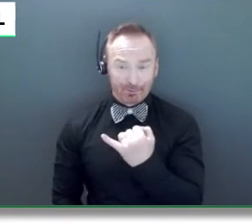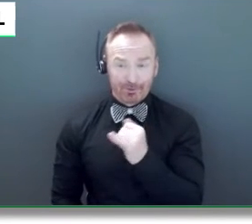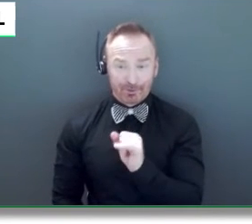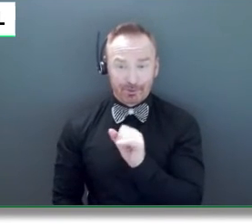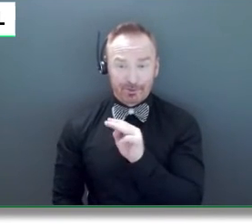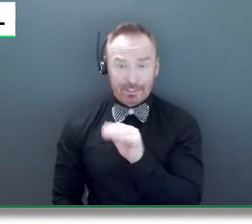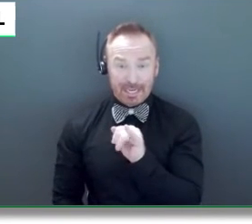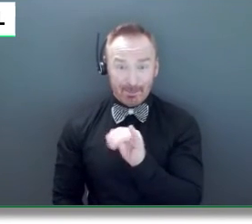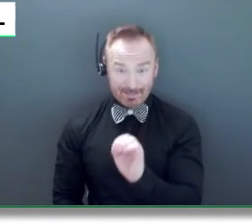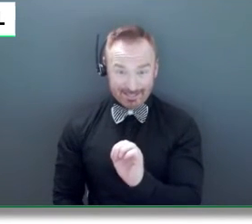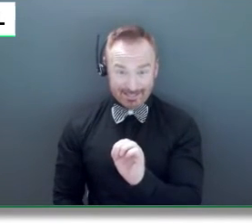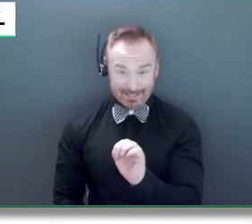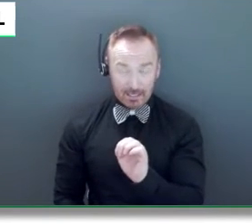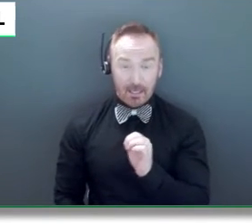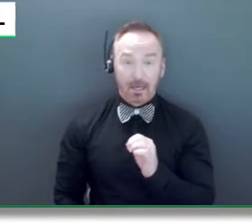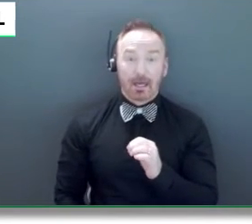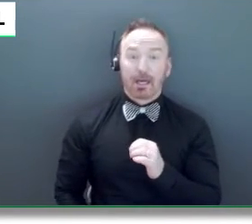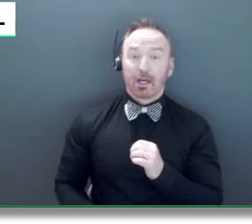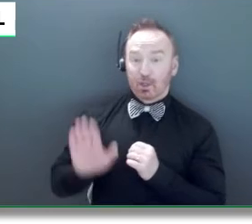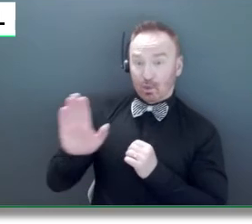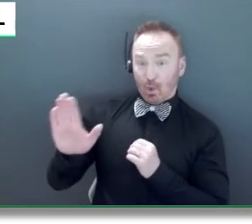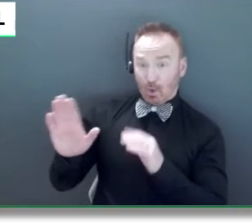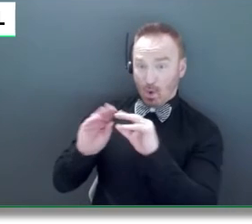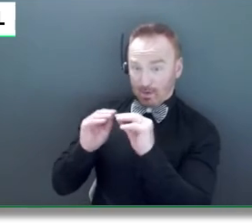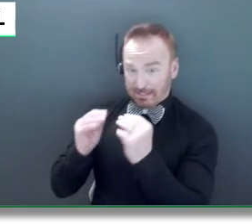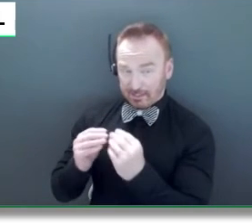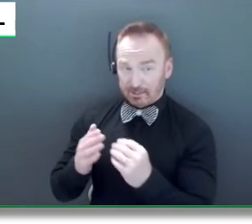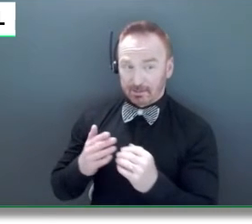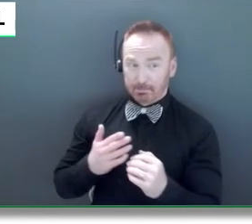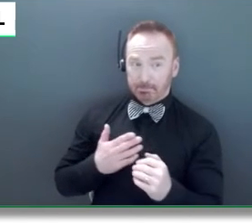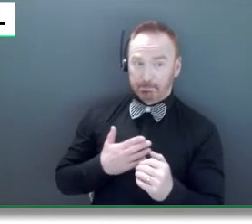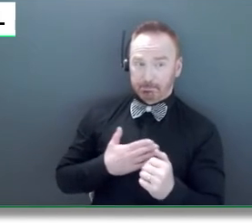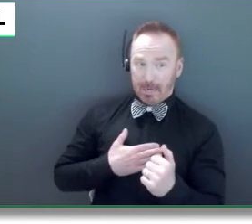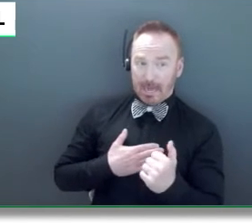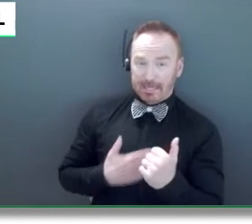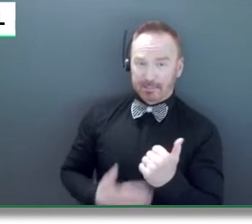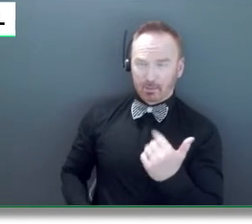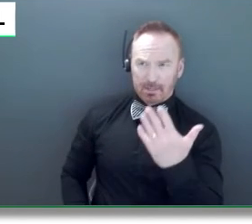about your organization and I'm not sure who else is watching but uh